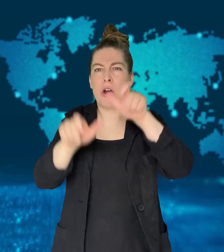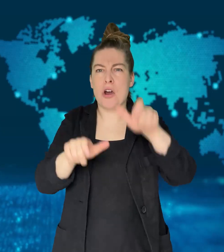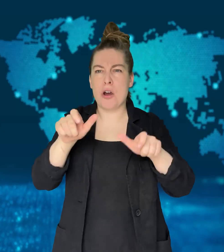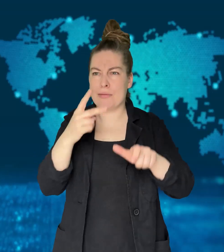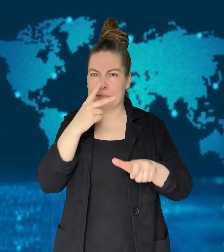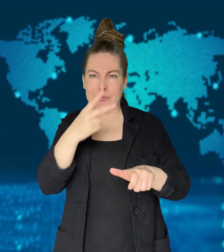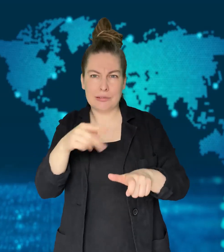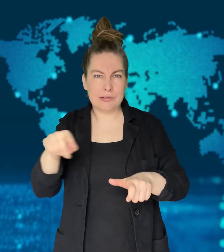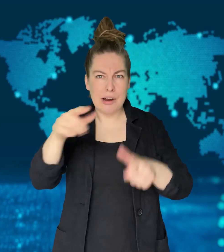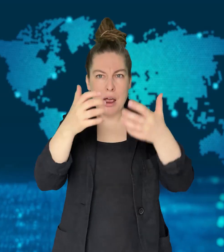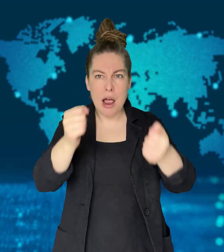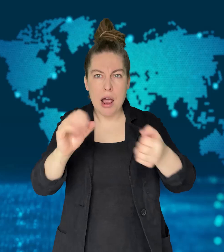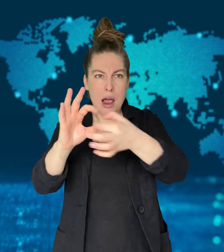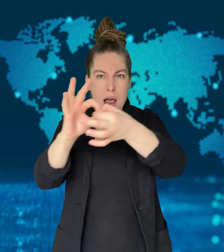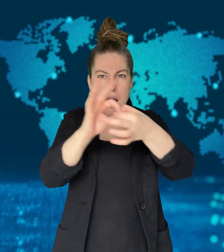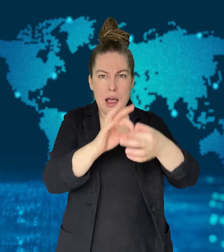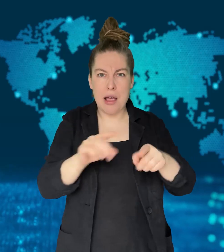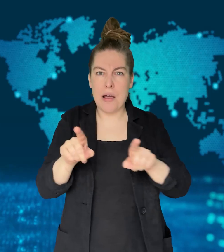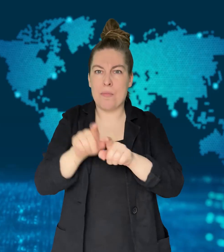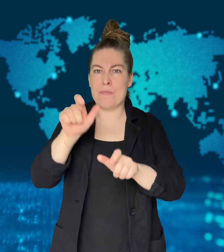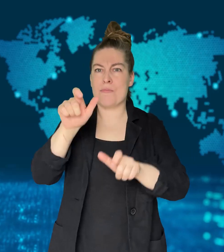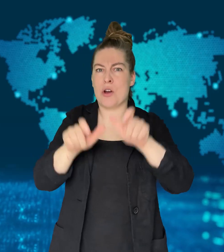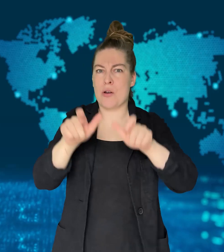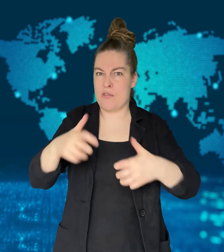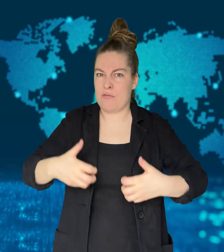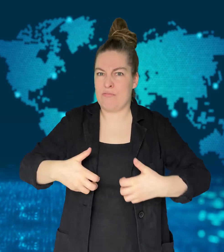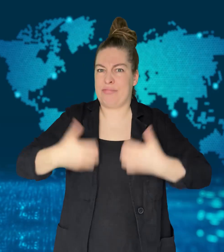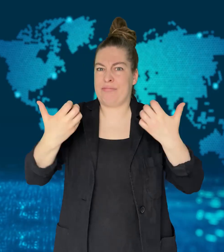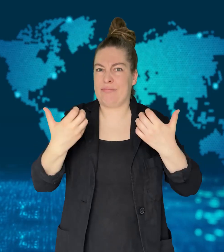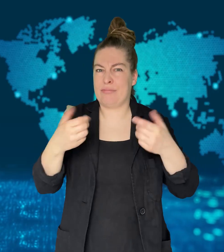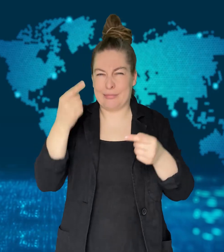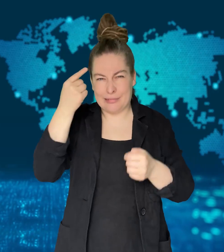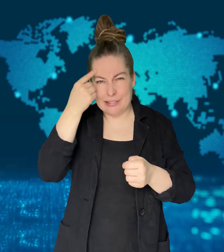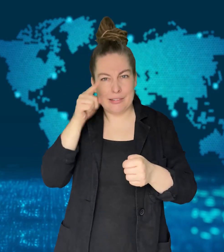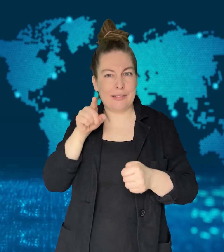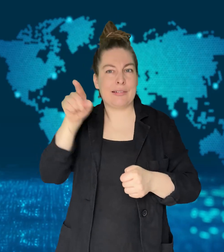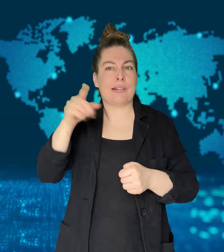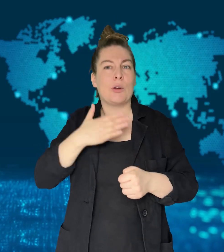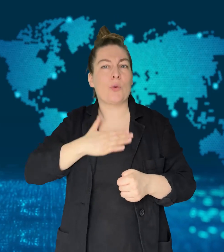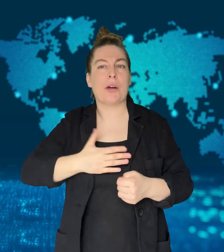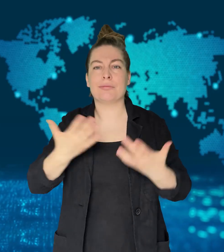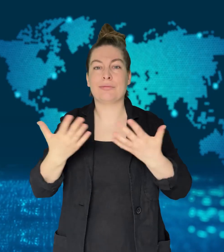People were angered by this because there